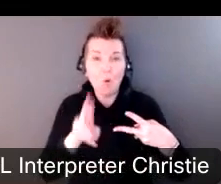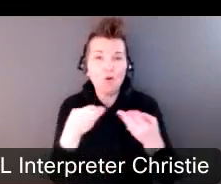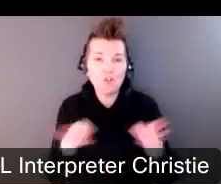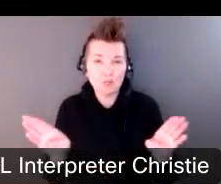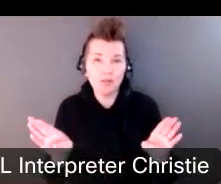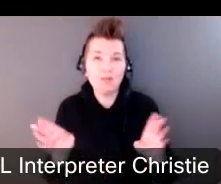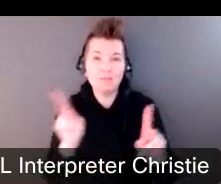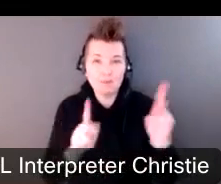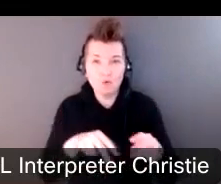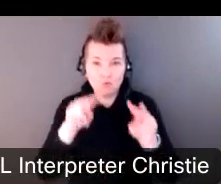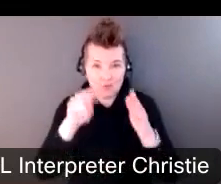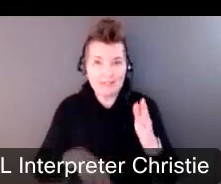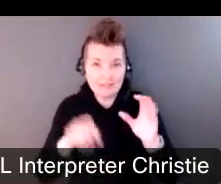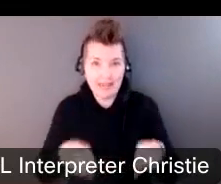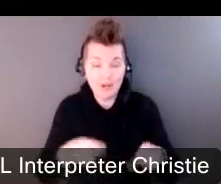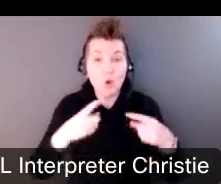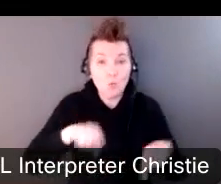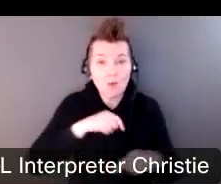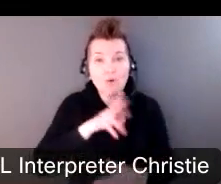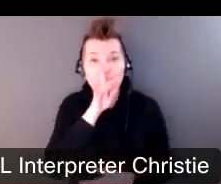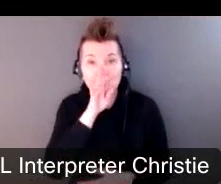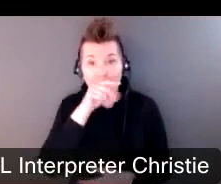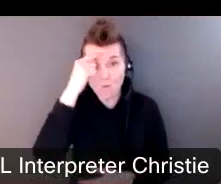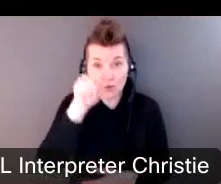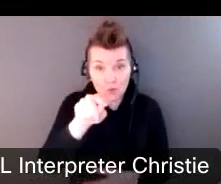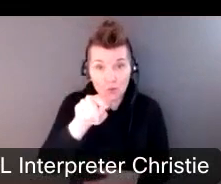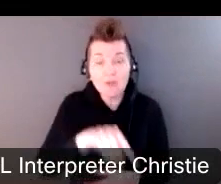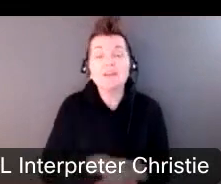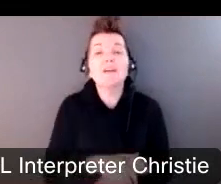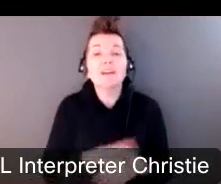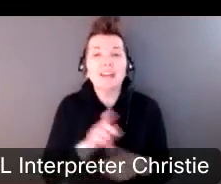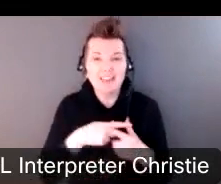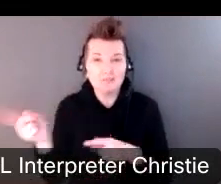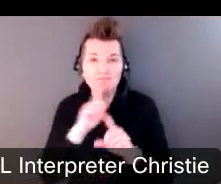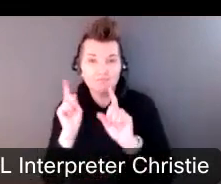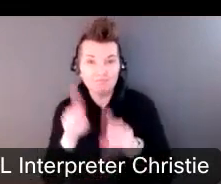read out loud and answered by staff. Anyone unable to use this feature due to accessibility